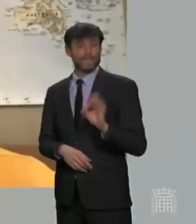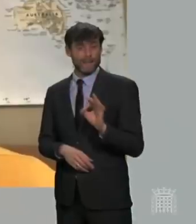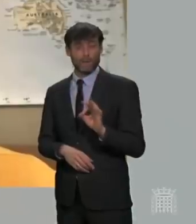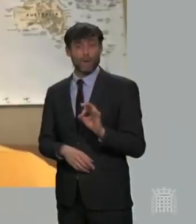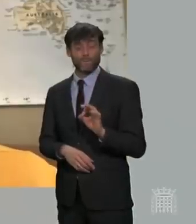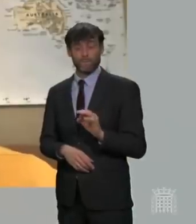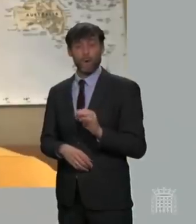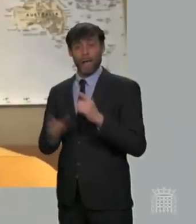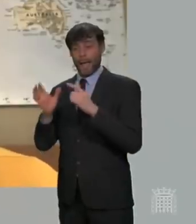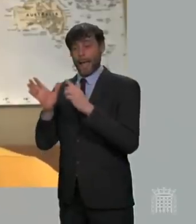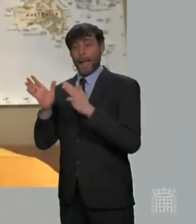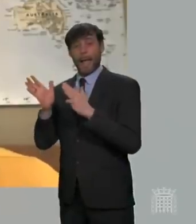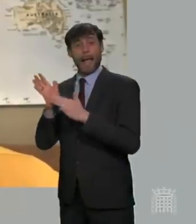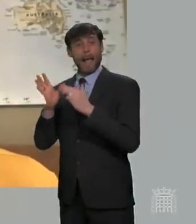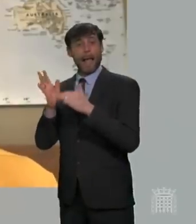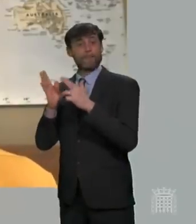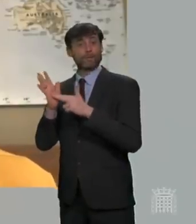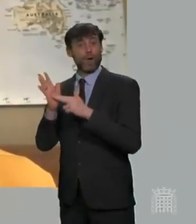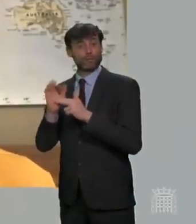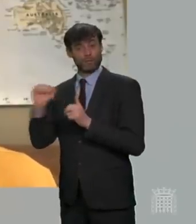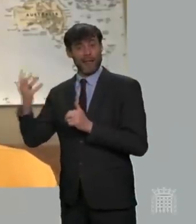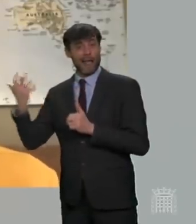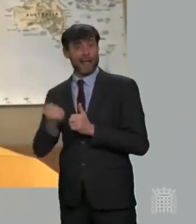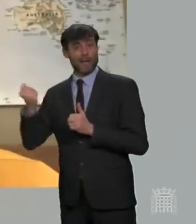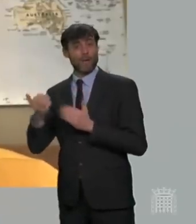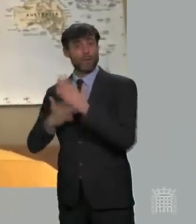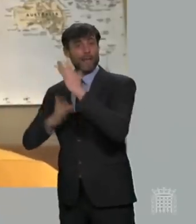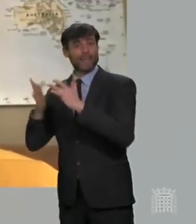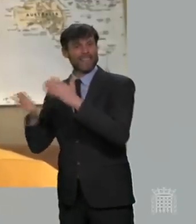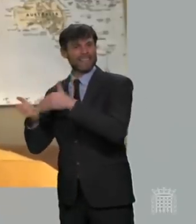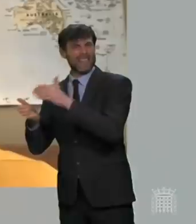Amazon, whose revenues doubled during lockdown. What possible reason can the